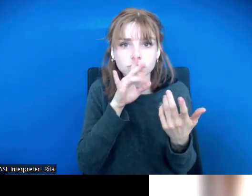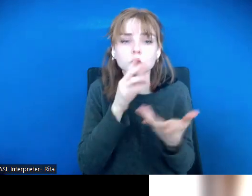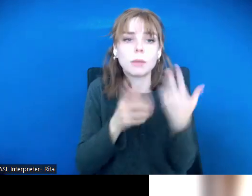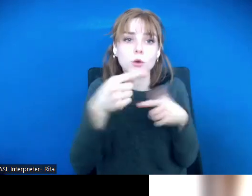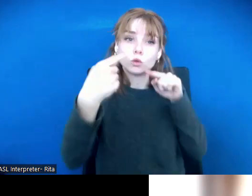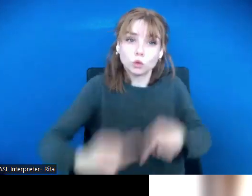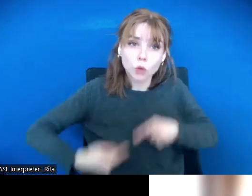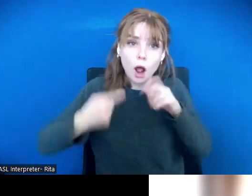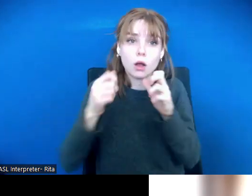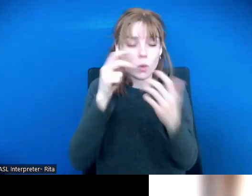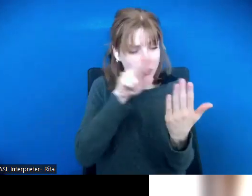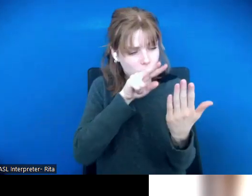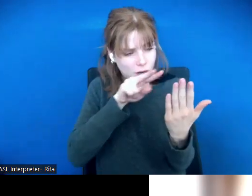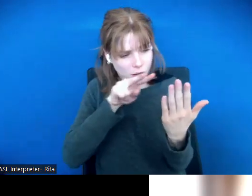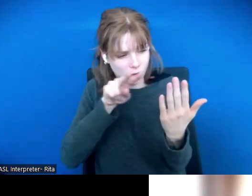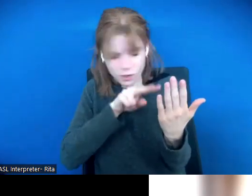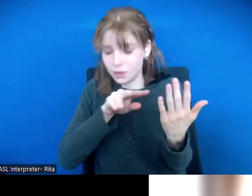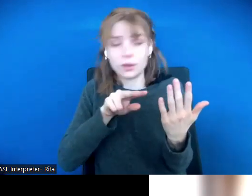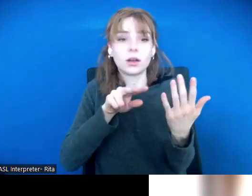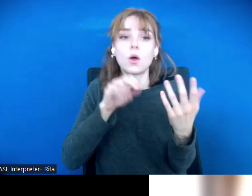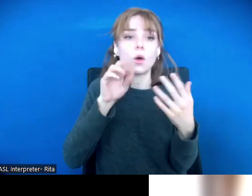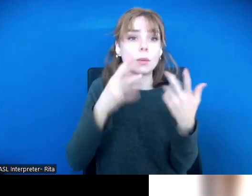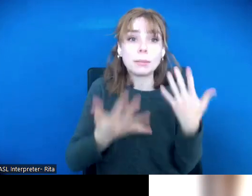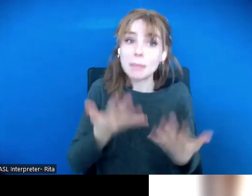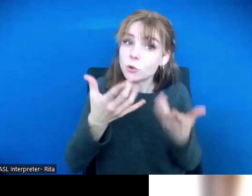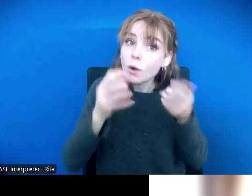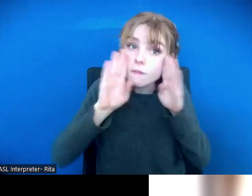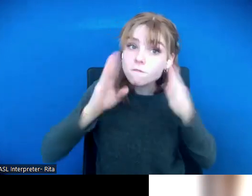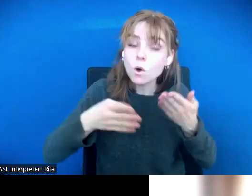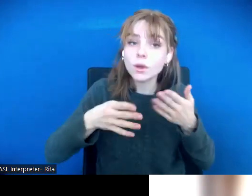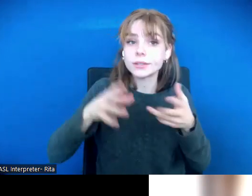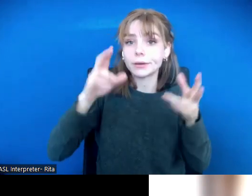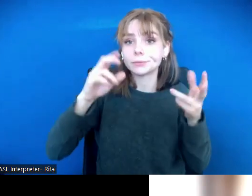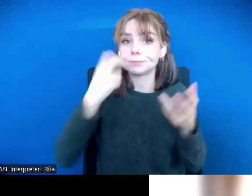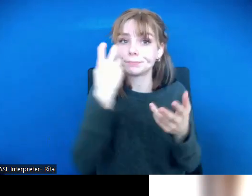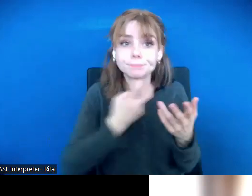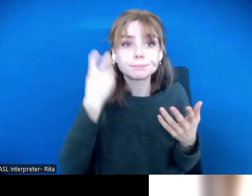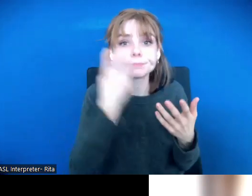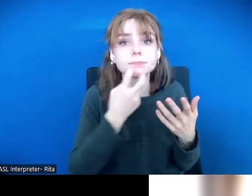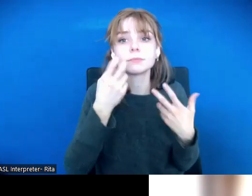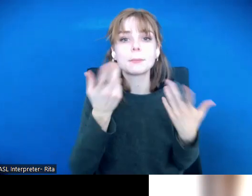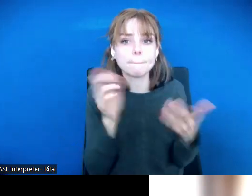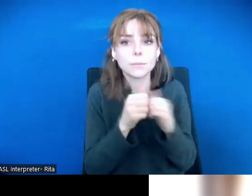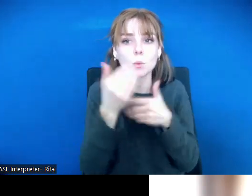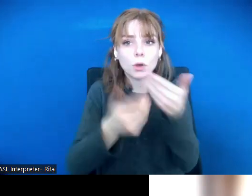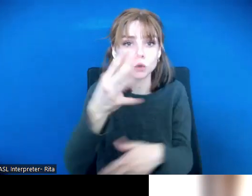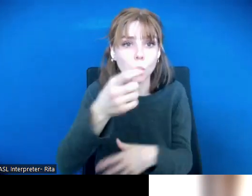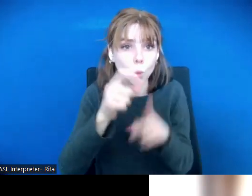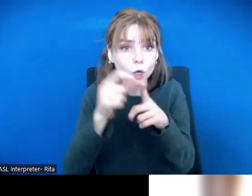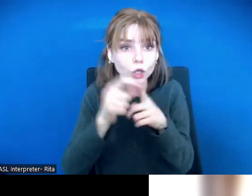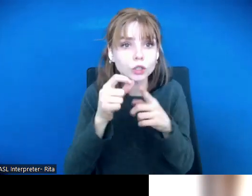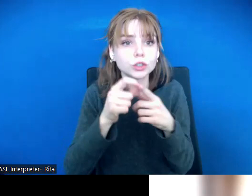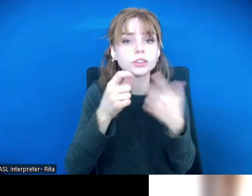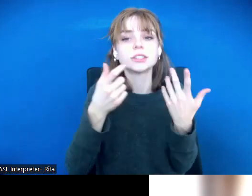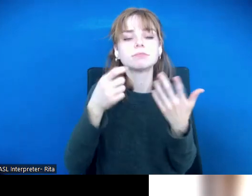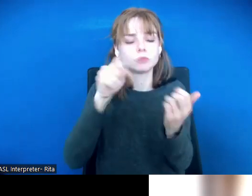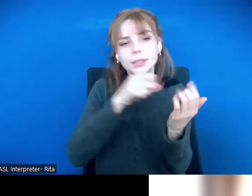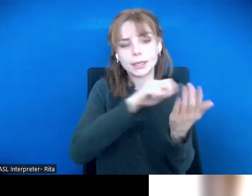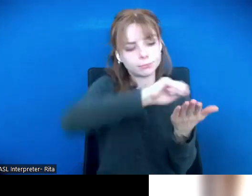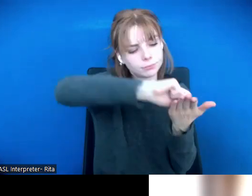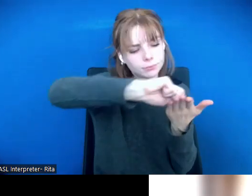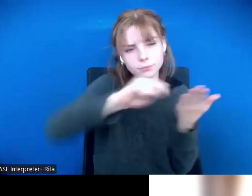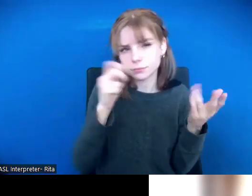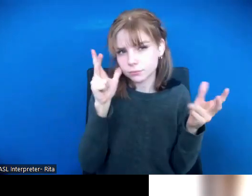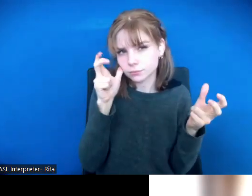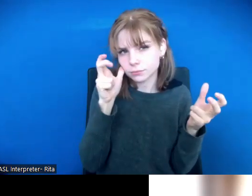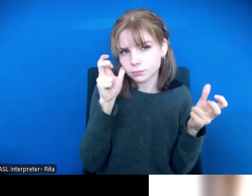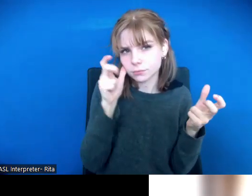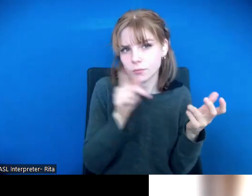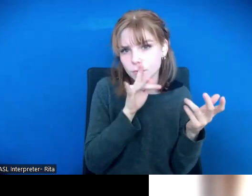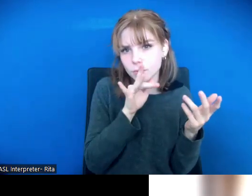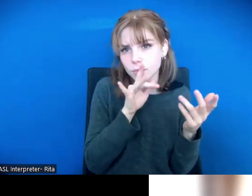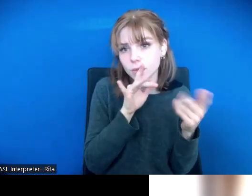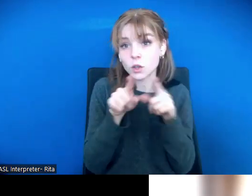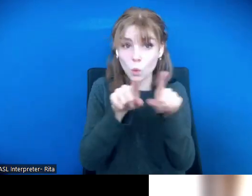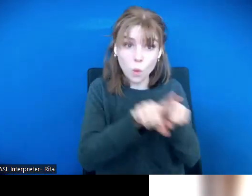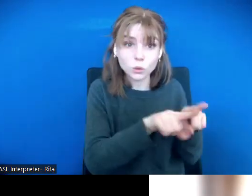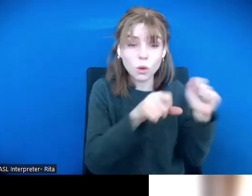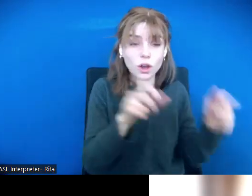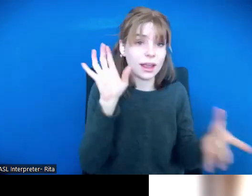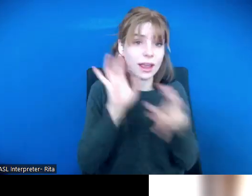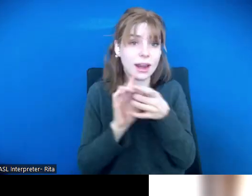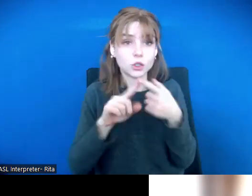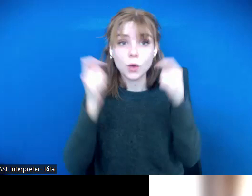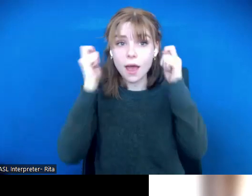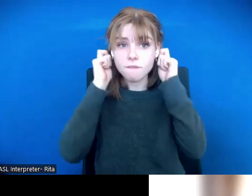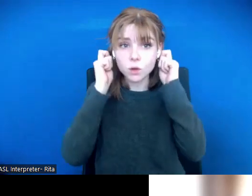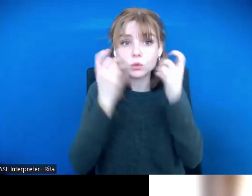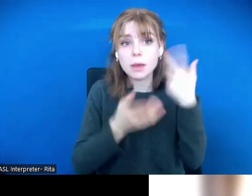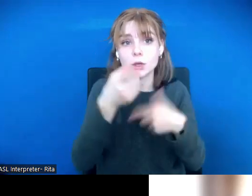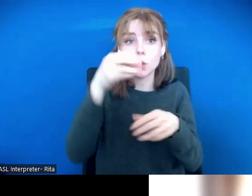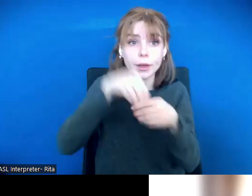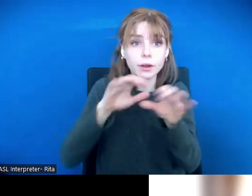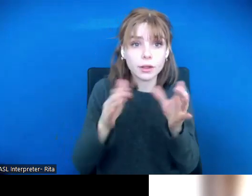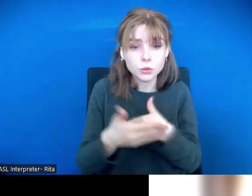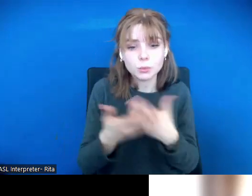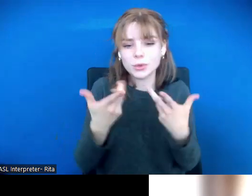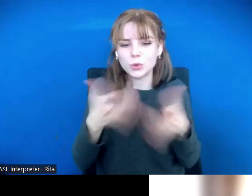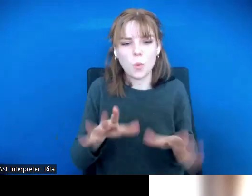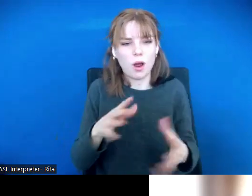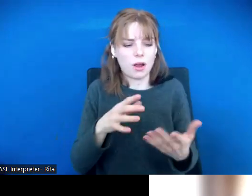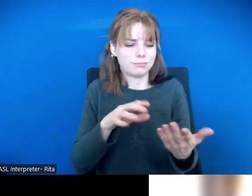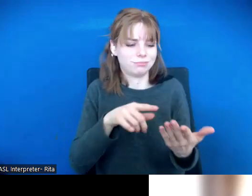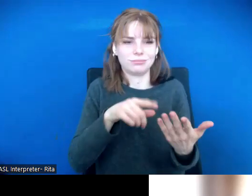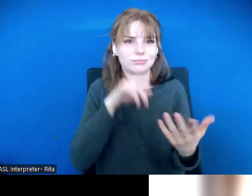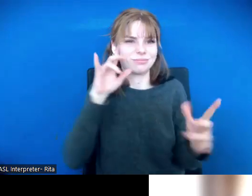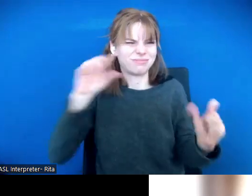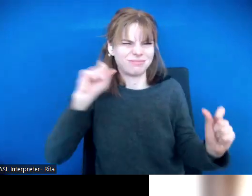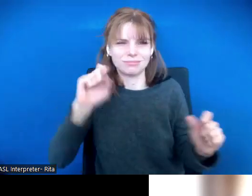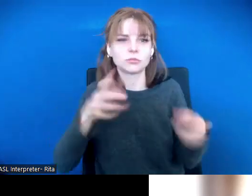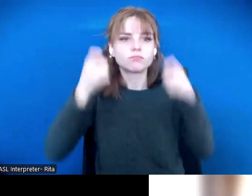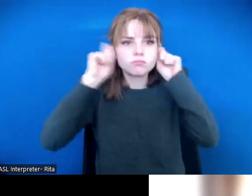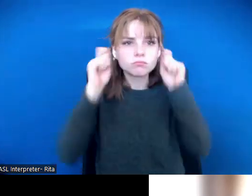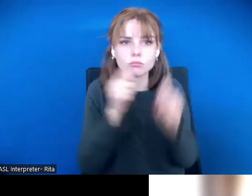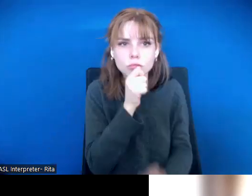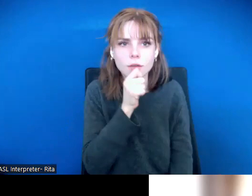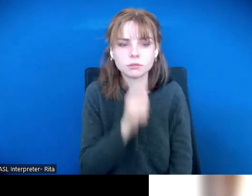is said on the screen.